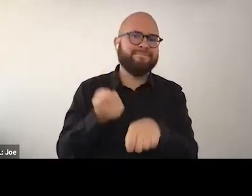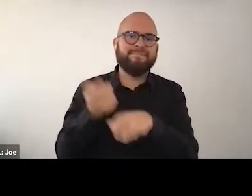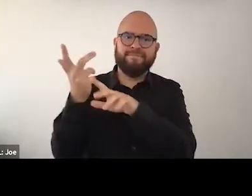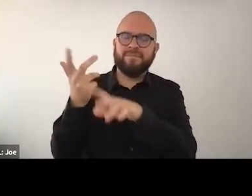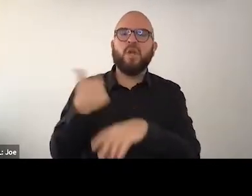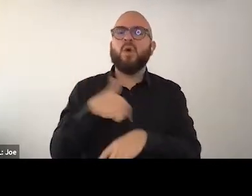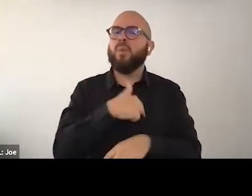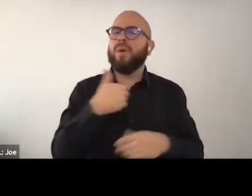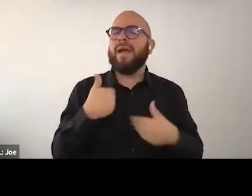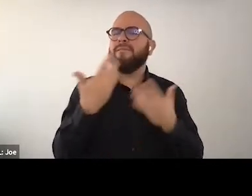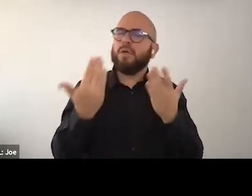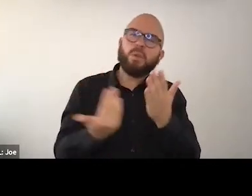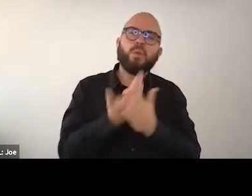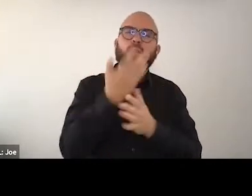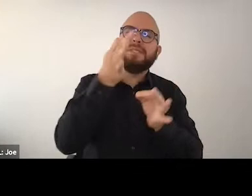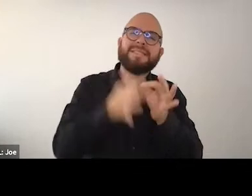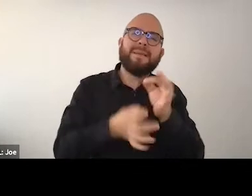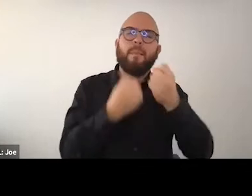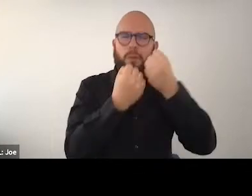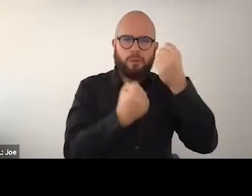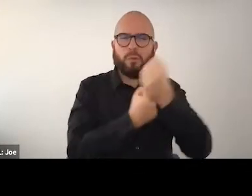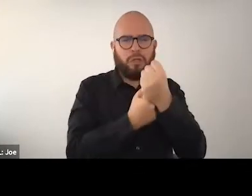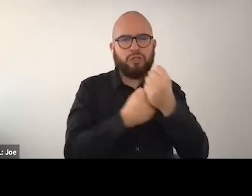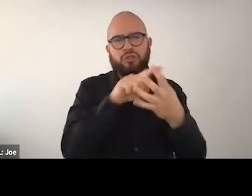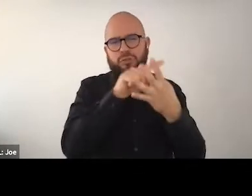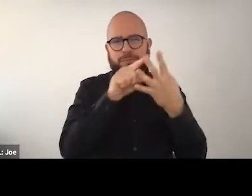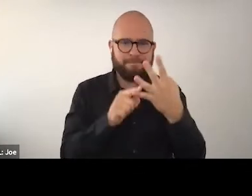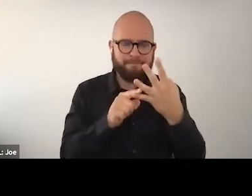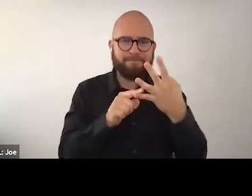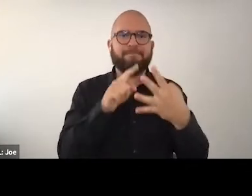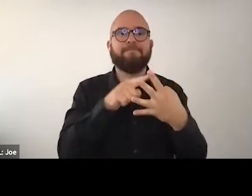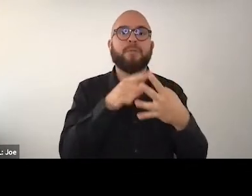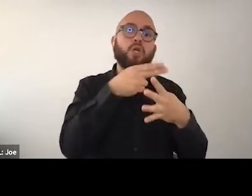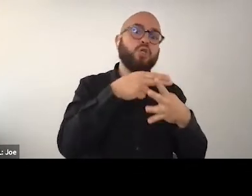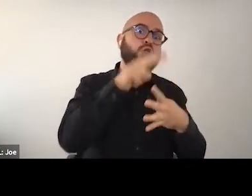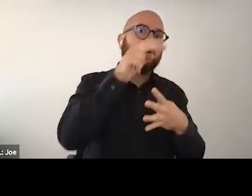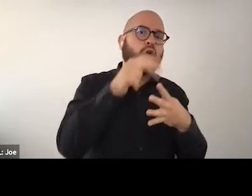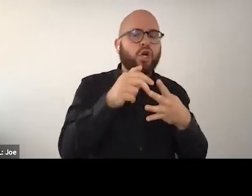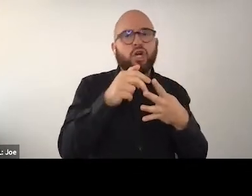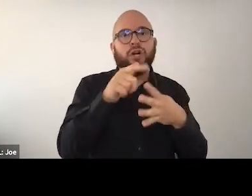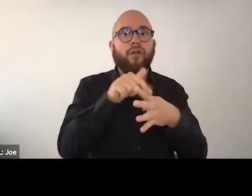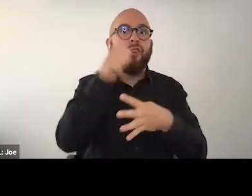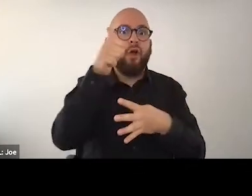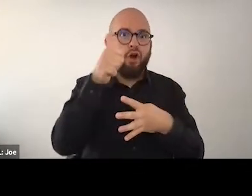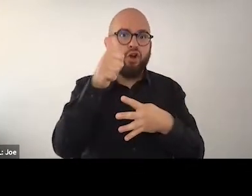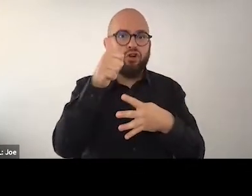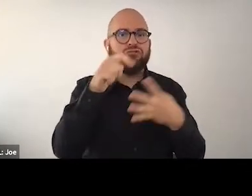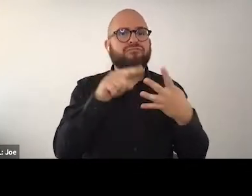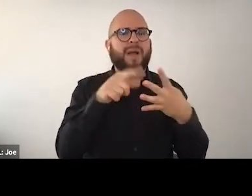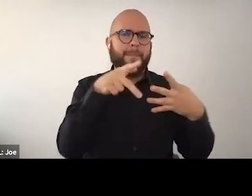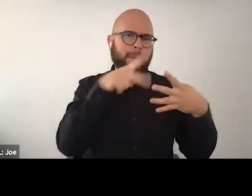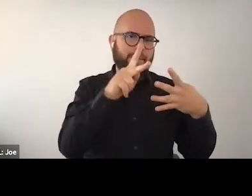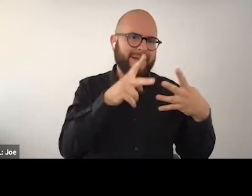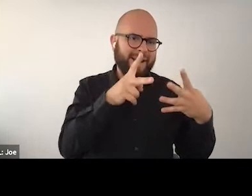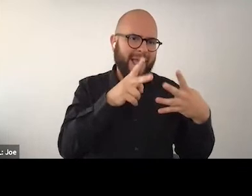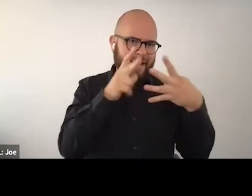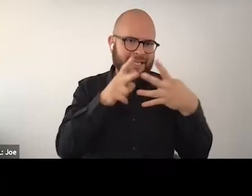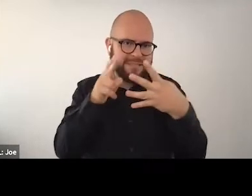and let's dive into them. We have shorter/longer versions, permitted edits, paid edits,